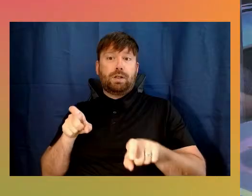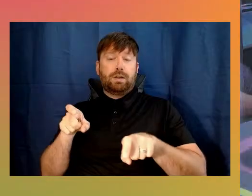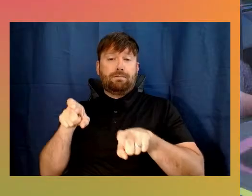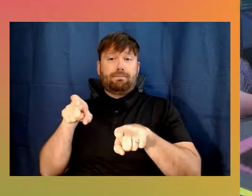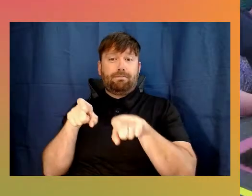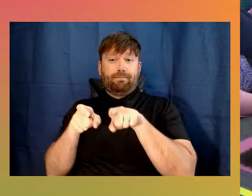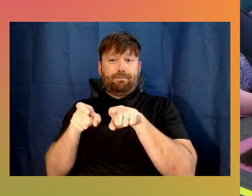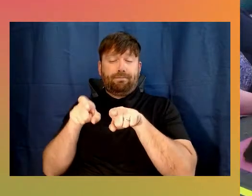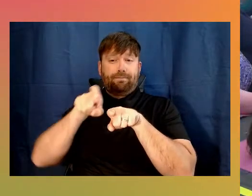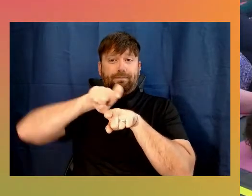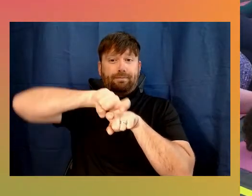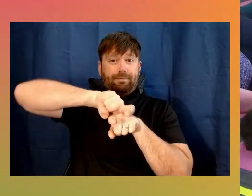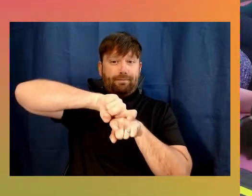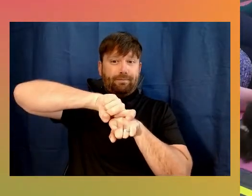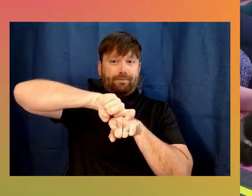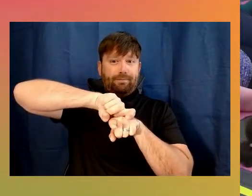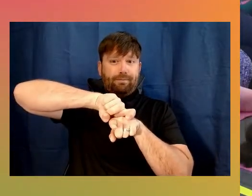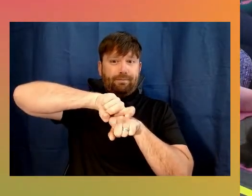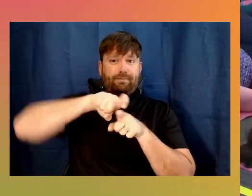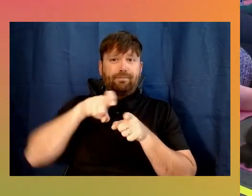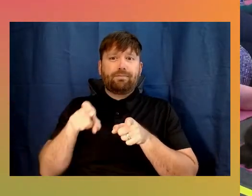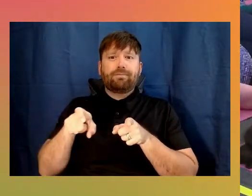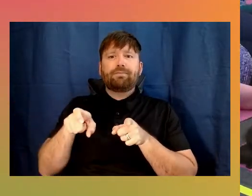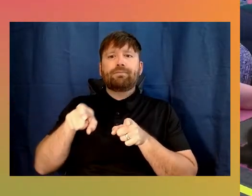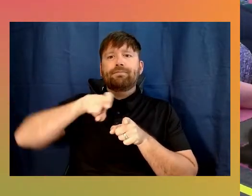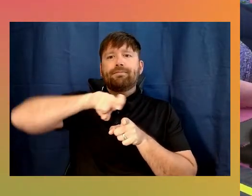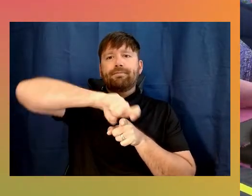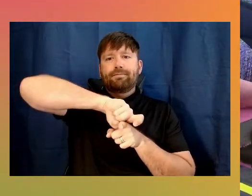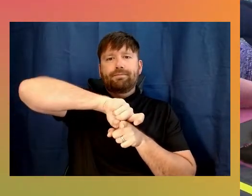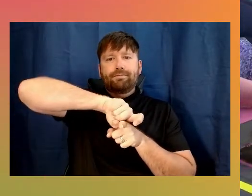THE CHEST. AND AS YOU EXHALE, GENTLY